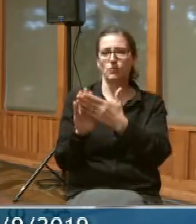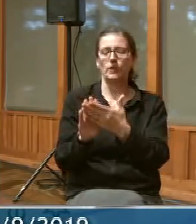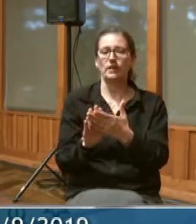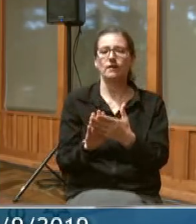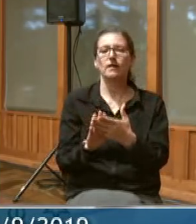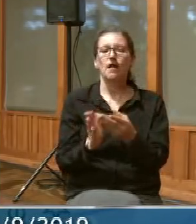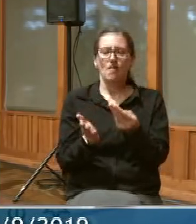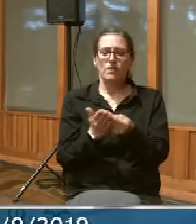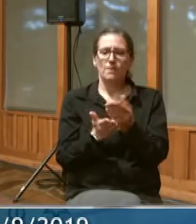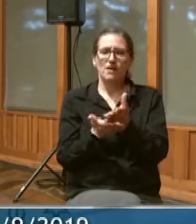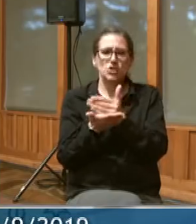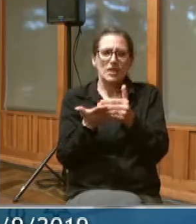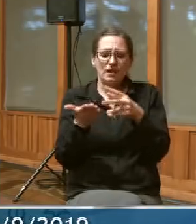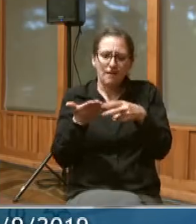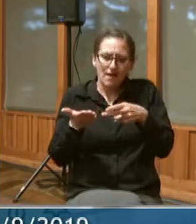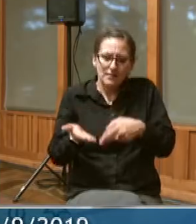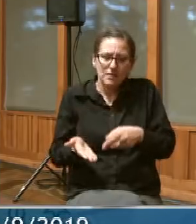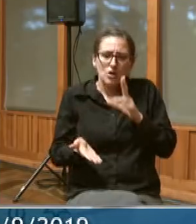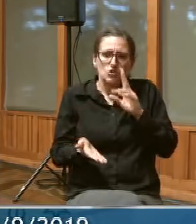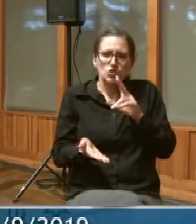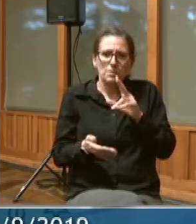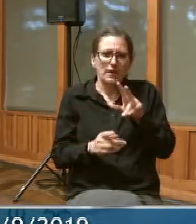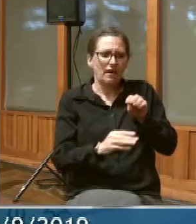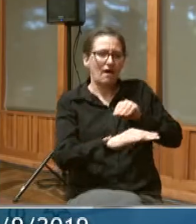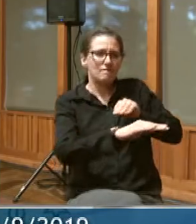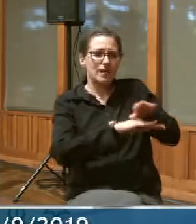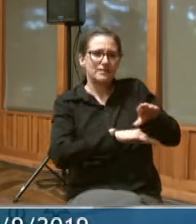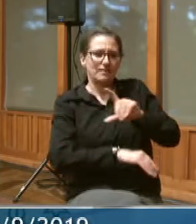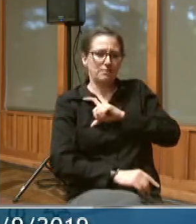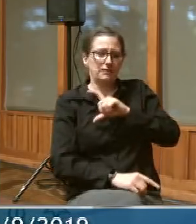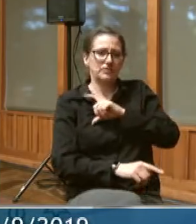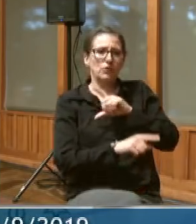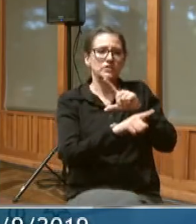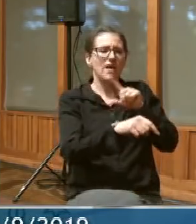ALL THE MONEY BEING INVESTED IN THE POLICE FORCE AND GIVE THAT BACK TO THE COMMUNITY. THE BUDGET CUTS SHOULD BE TO THE